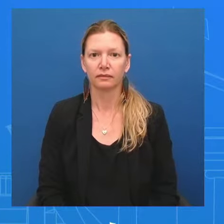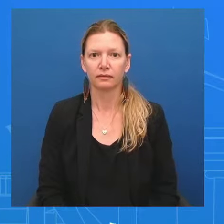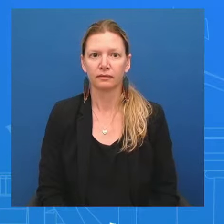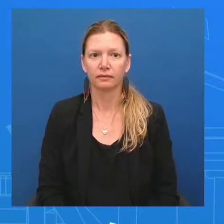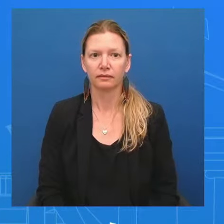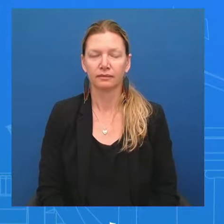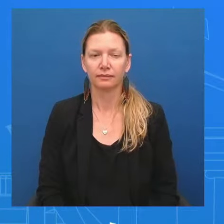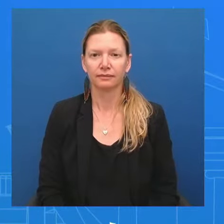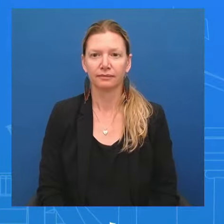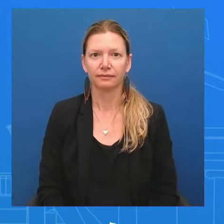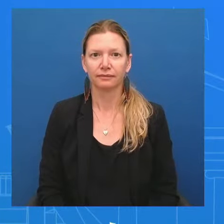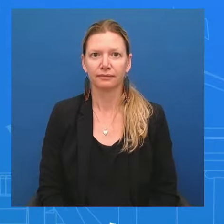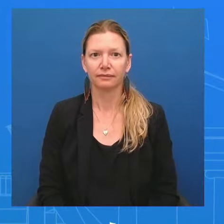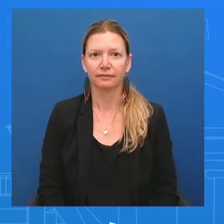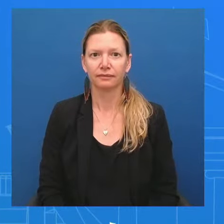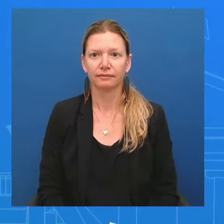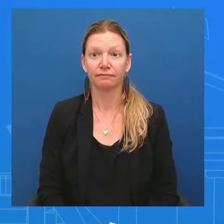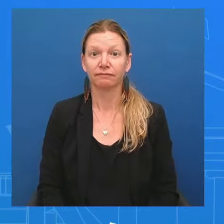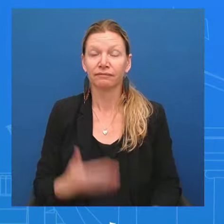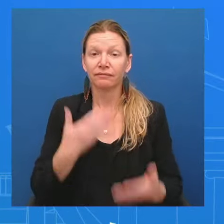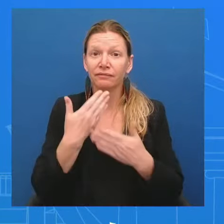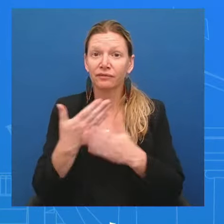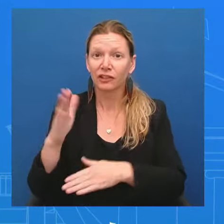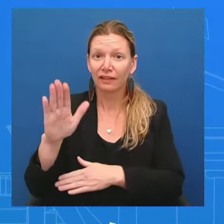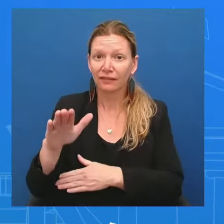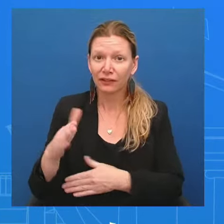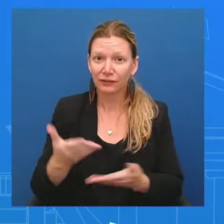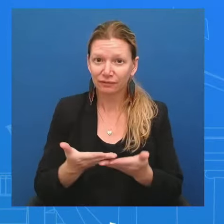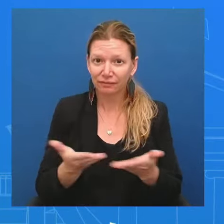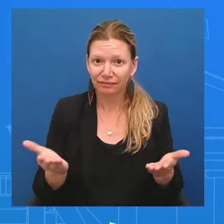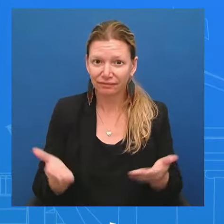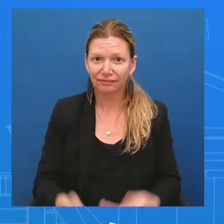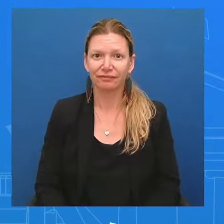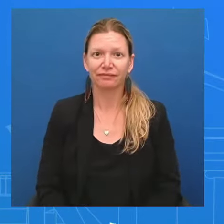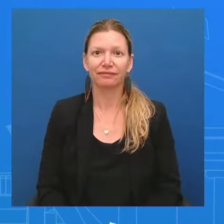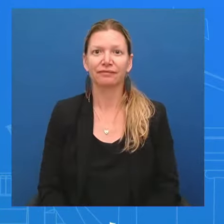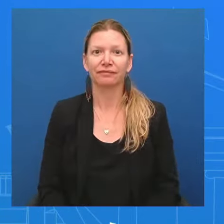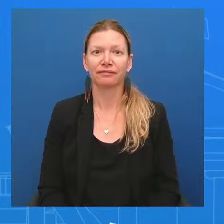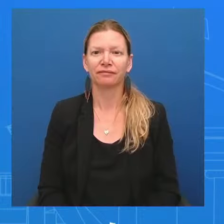Ms. Jean-Pierre: Good afternoon, everyone. The Press: Good afternoon. Ms. Jean-Pierre: Got a couple things at the top, and then we'll get going.